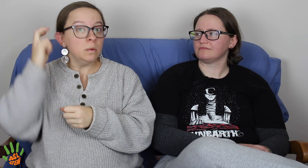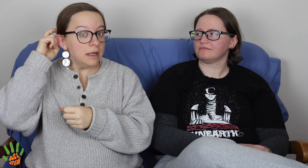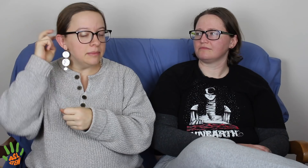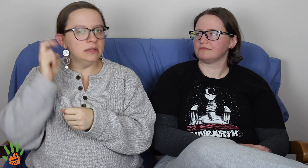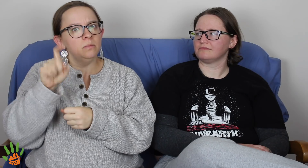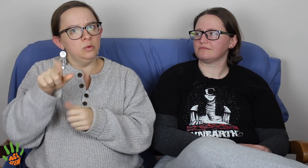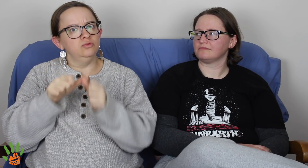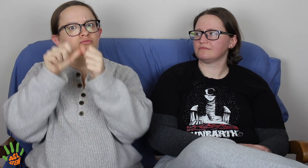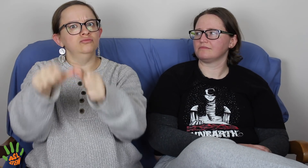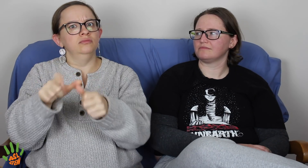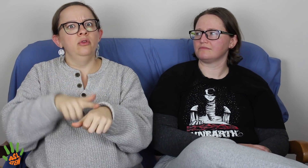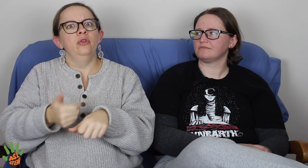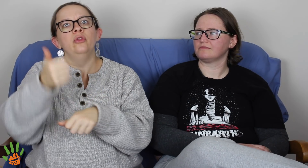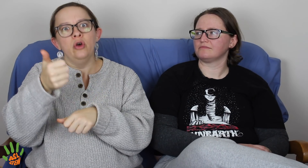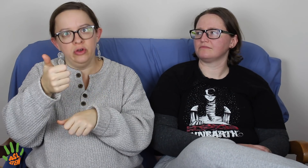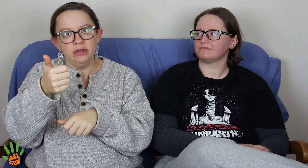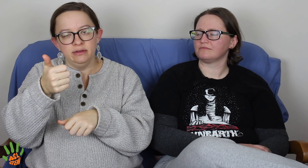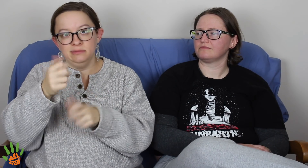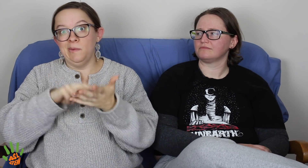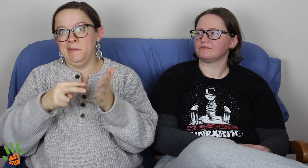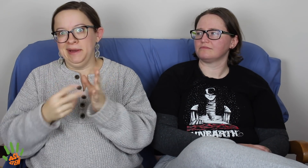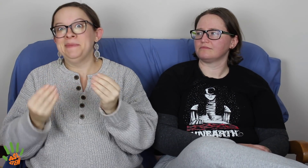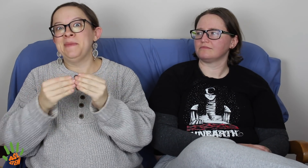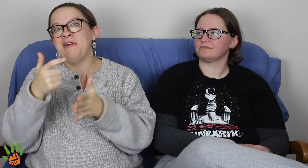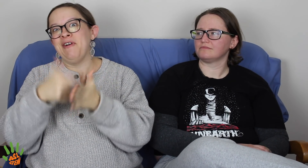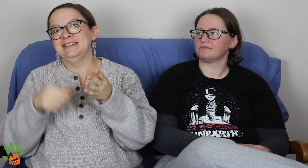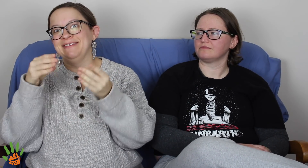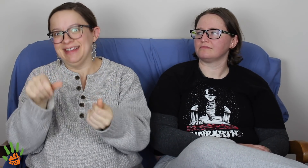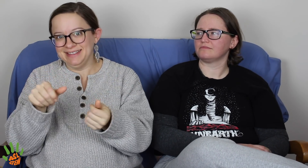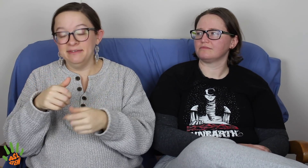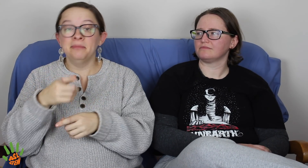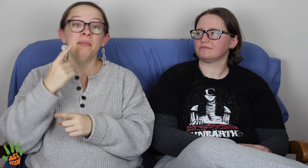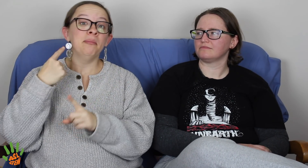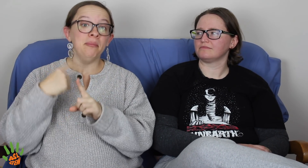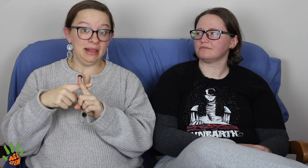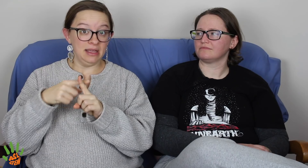Whereas a cochlear implant should last much longer. So meaning it's more cost effective.